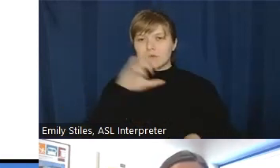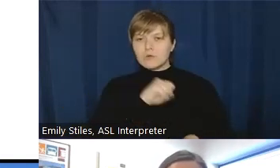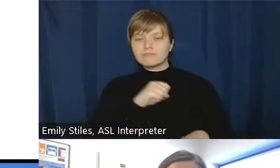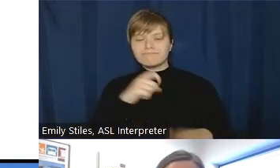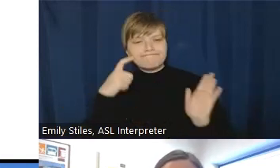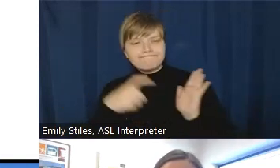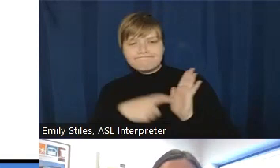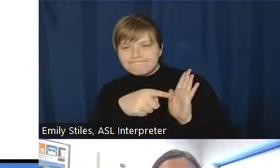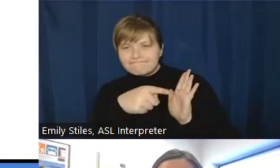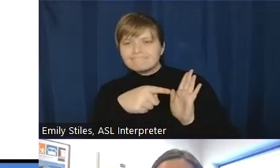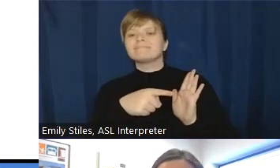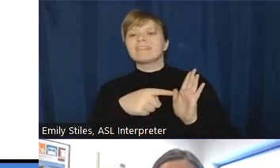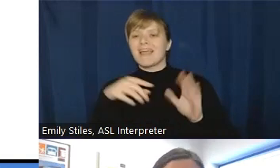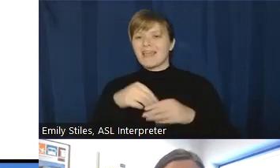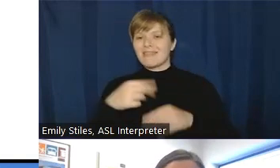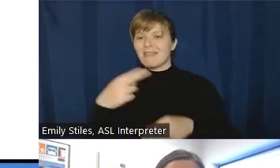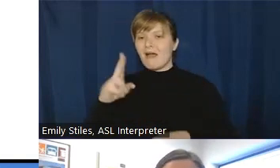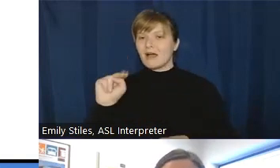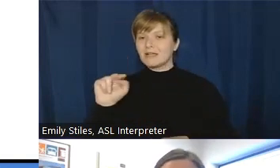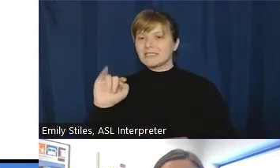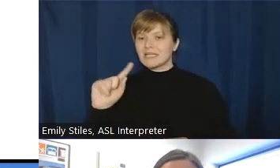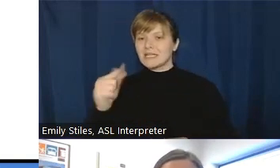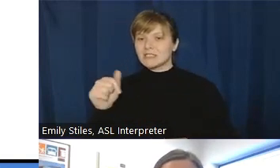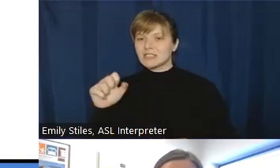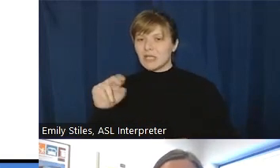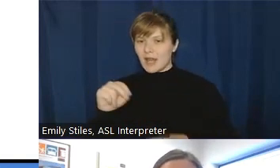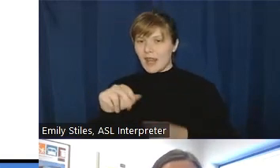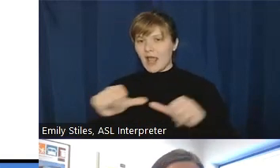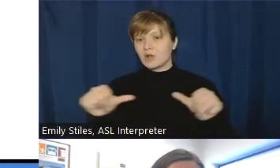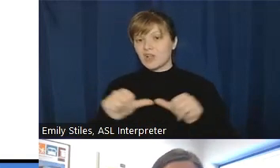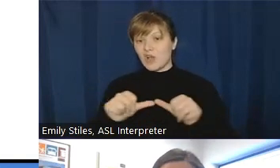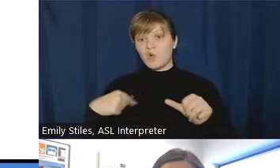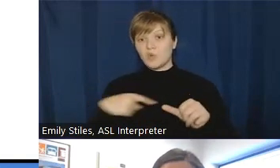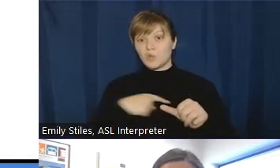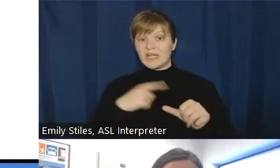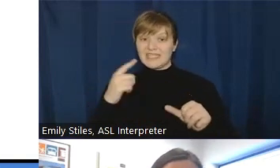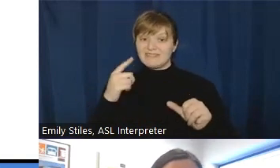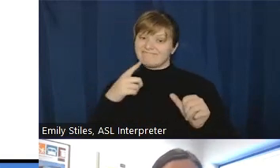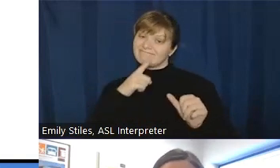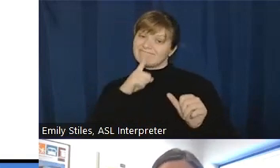really, I call it, a forgotten area in Flagstaff. There is a lack of sidewalks and crossings,